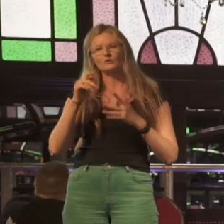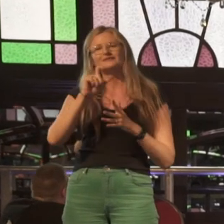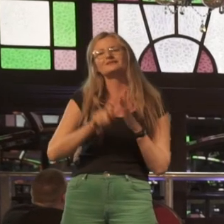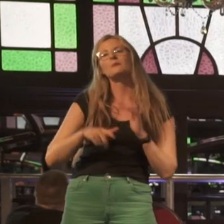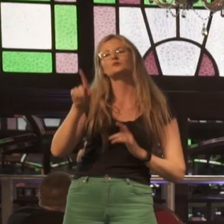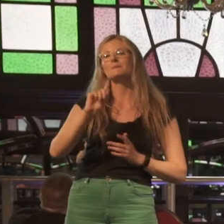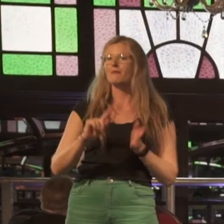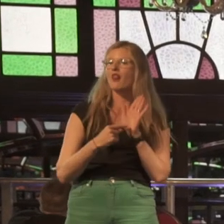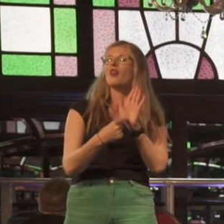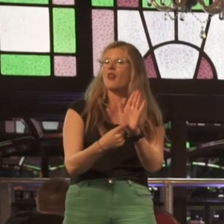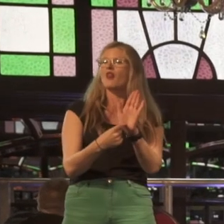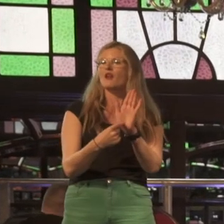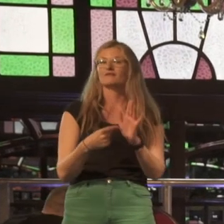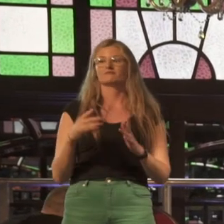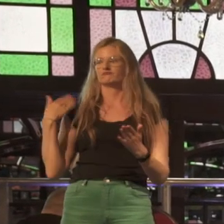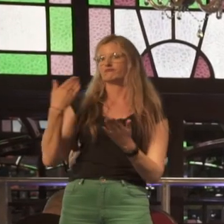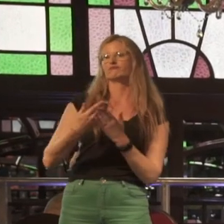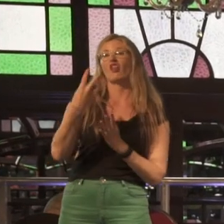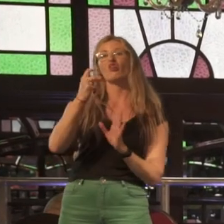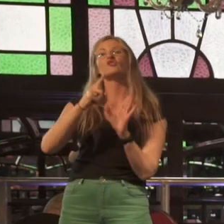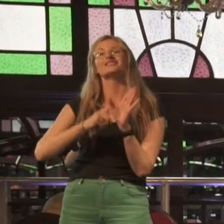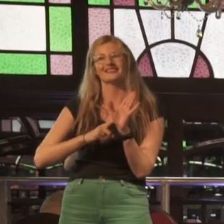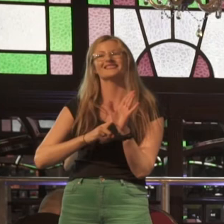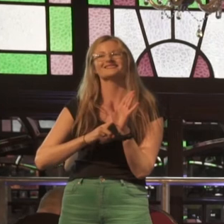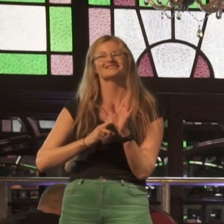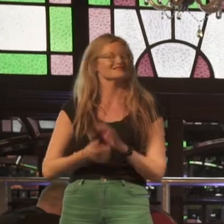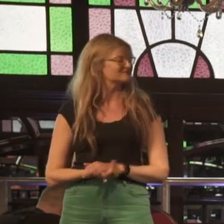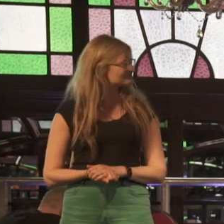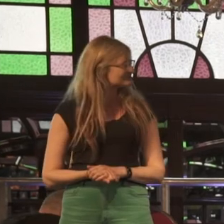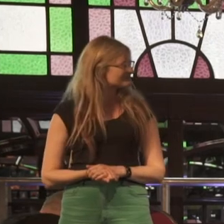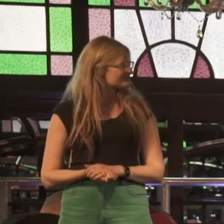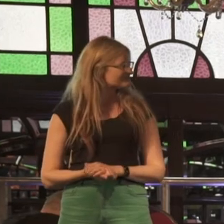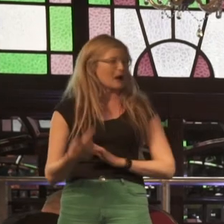We've been going for 30 years, which obviously - I'm not that old.